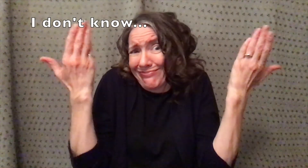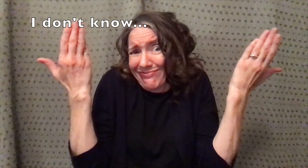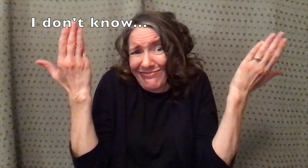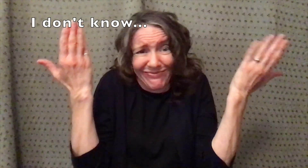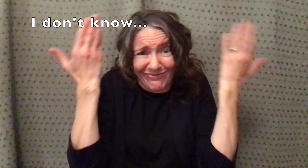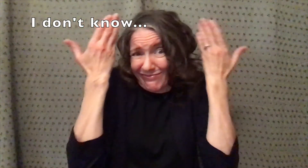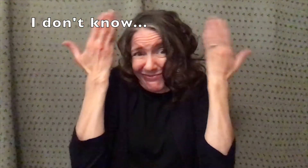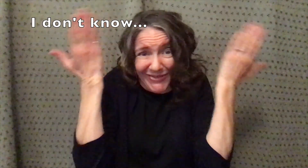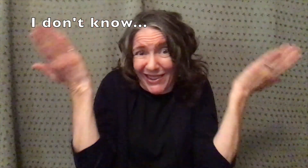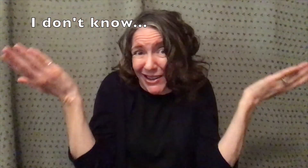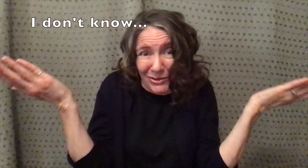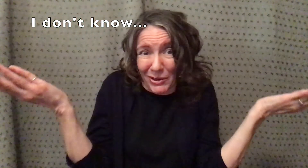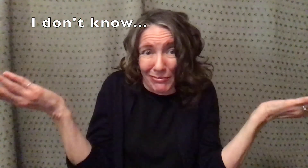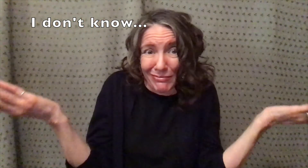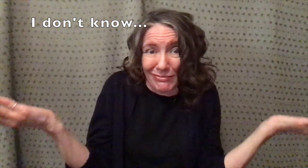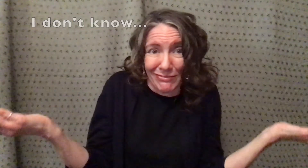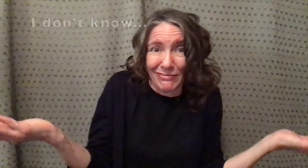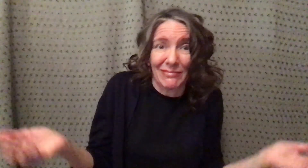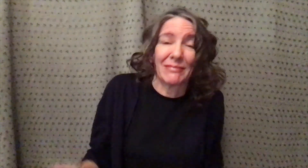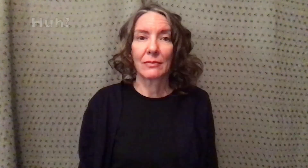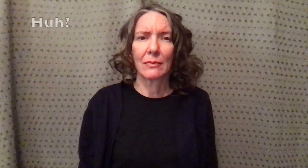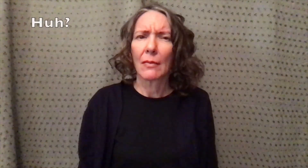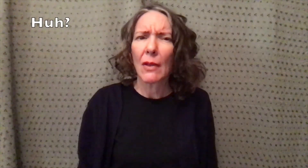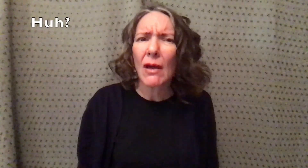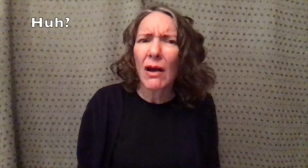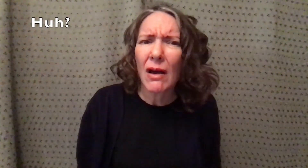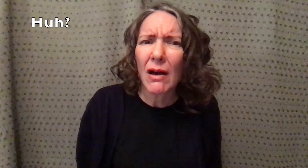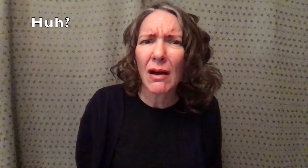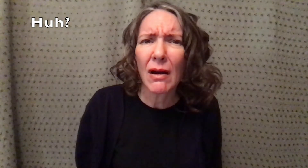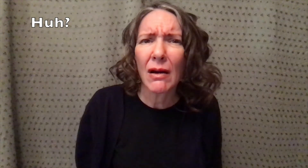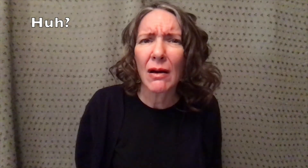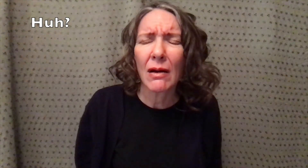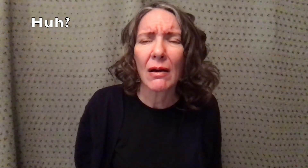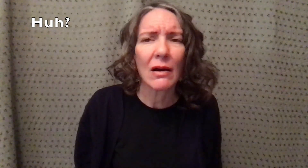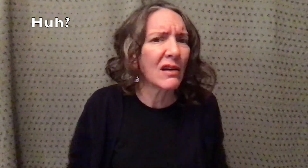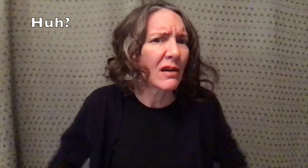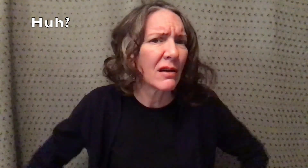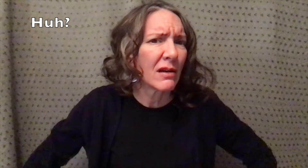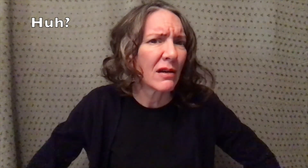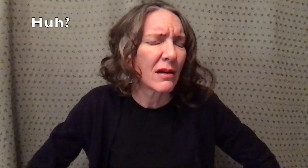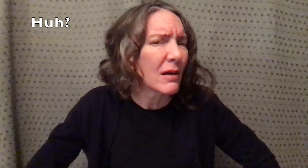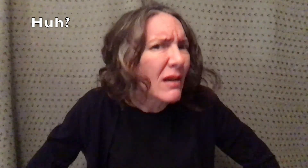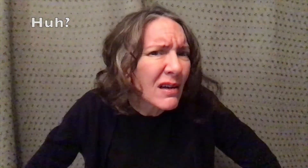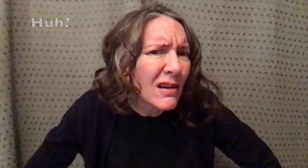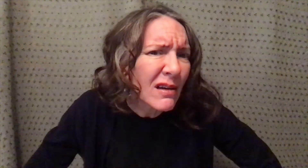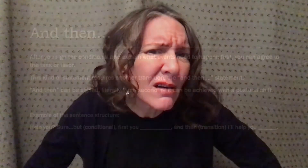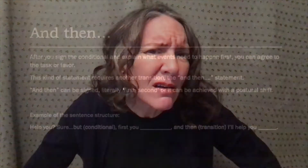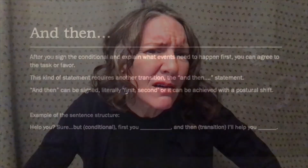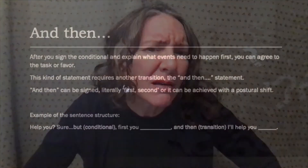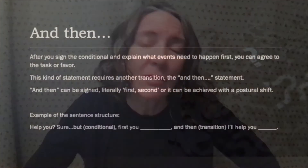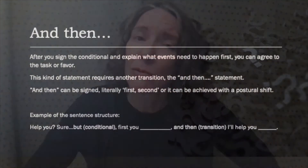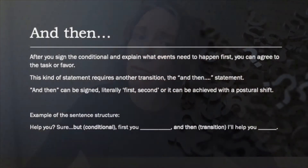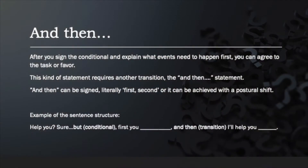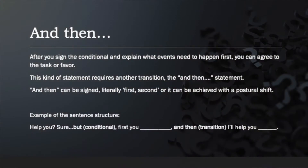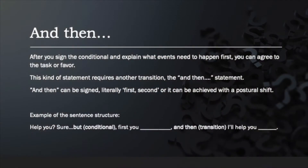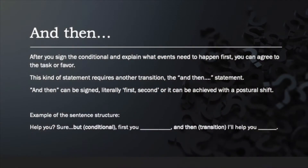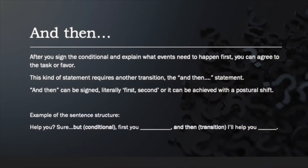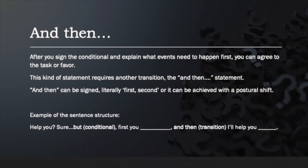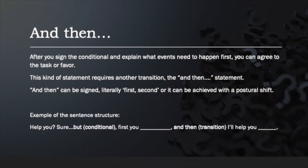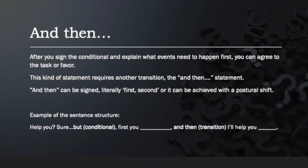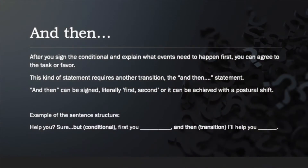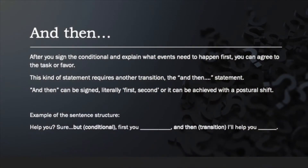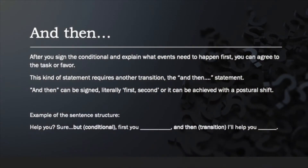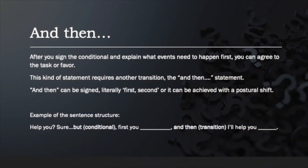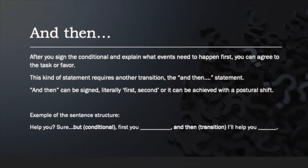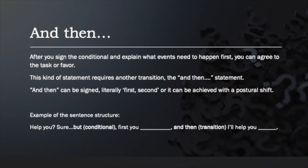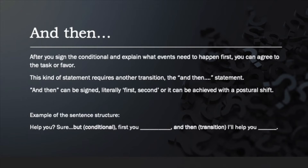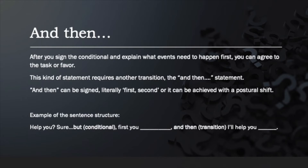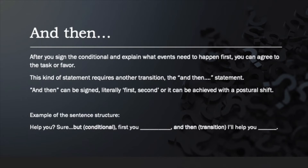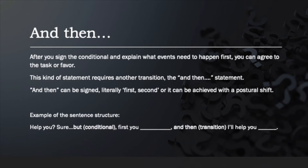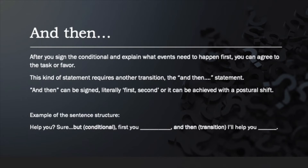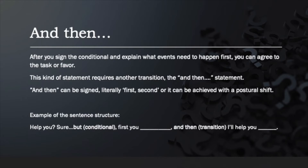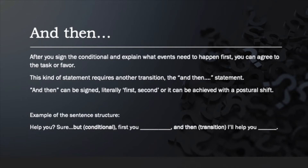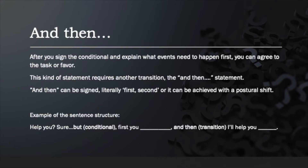I don't know, I don't know... no idea. Huh? huh...? After explaining the condition for your